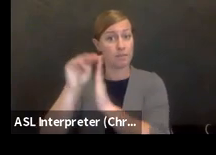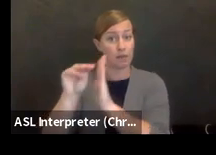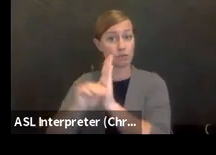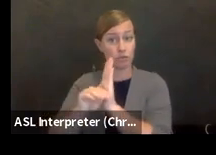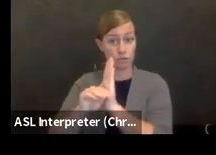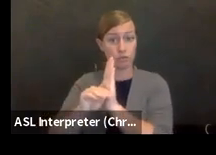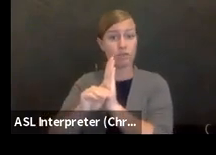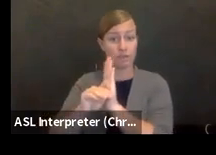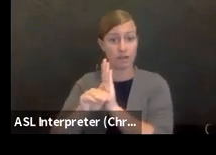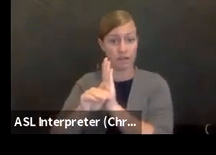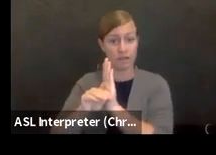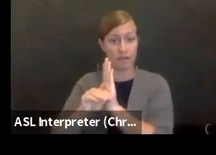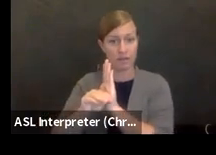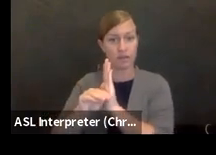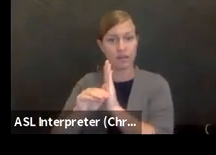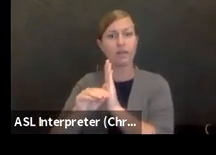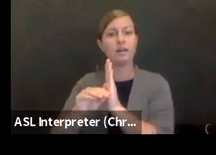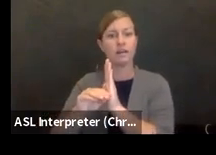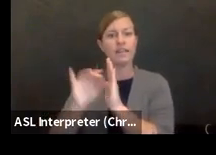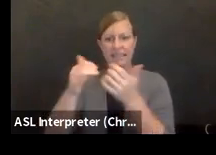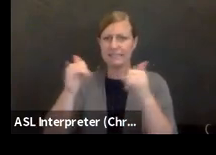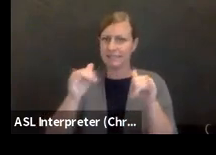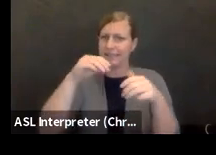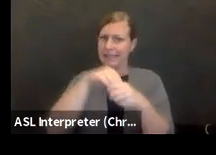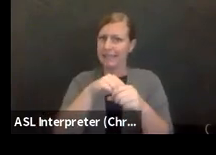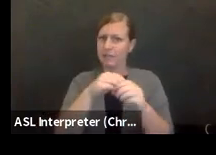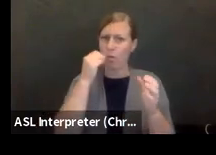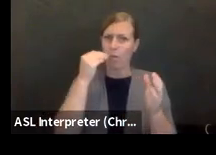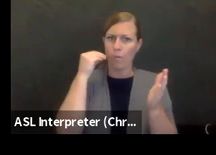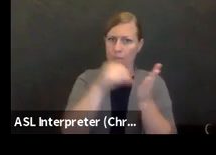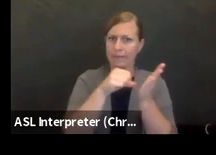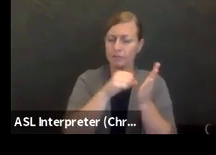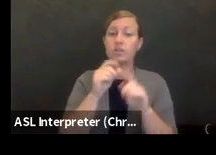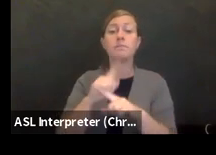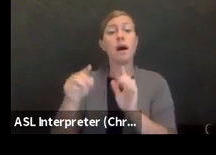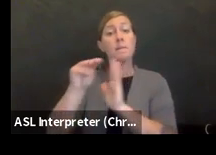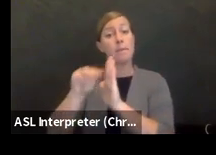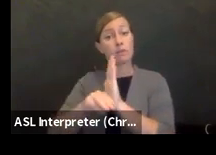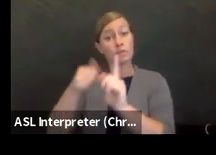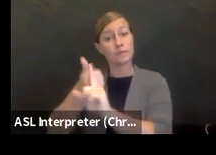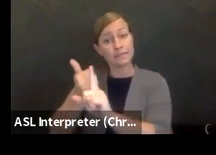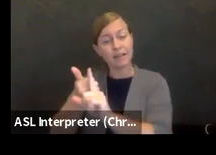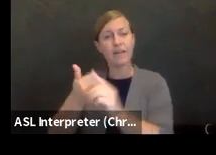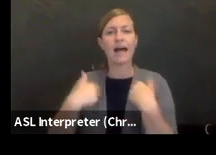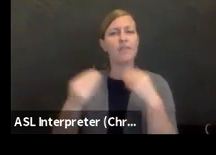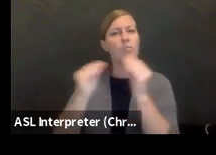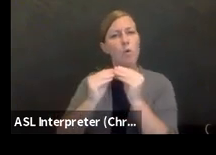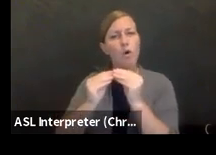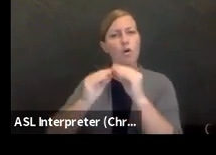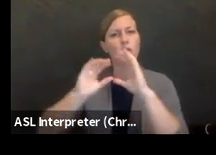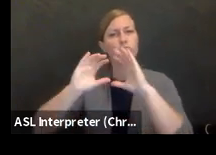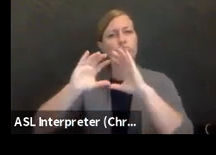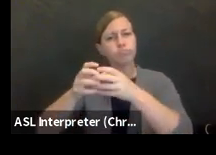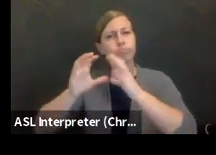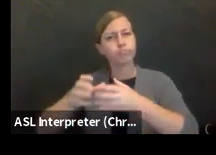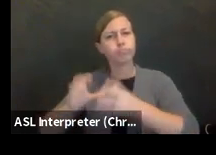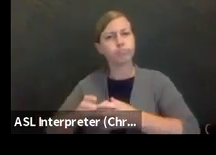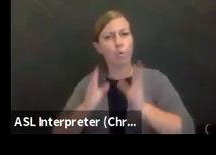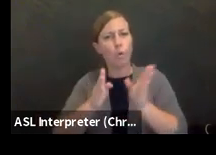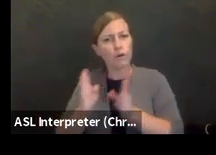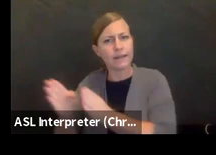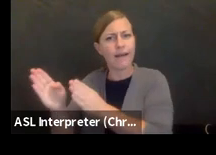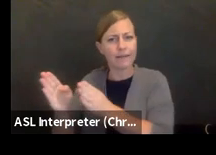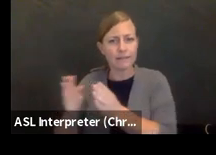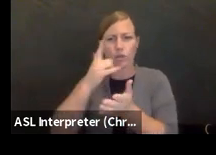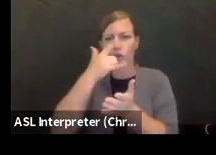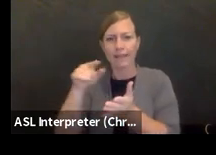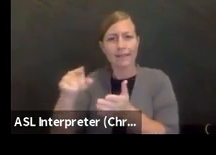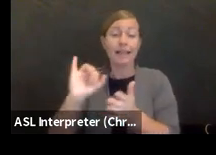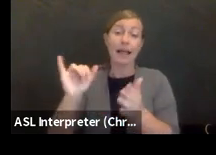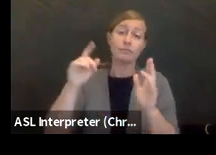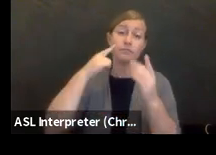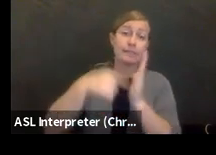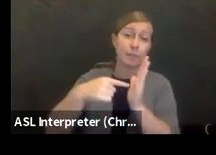ESD 112-- Kristina Wambold: Module still work within the home page within pages, but it's more organized like this. So I have in my case, I went with day one and then day two.